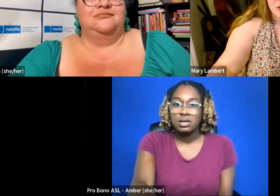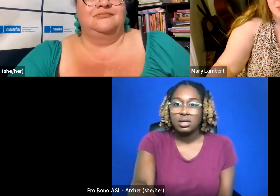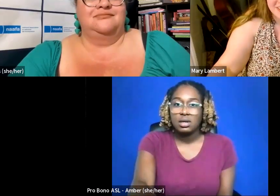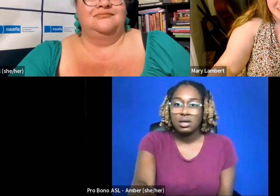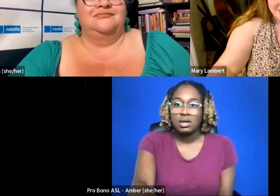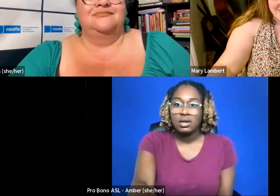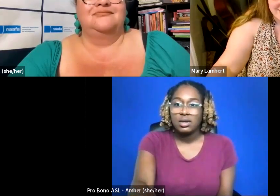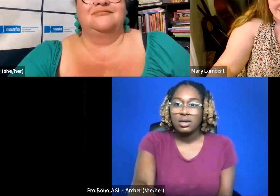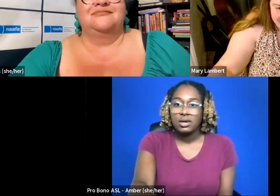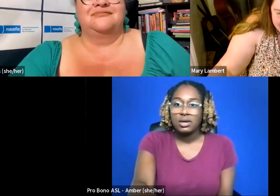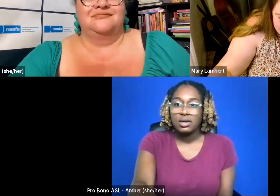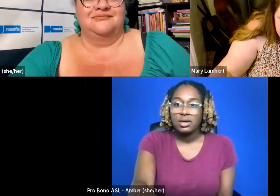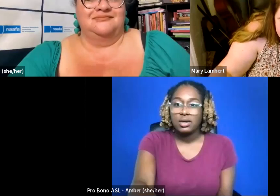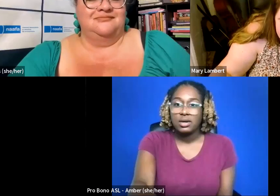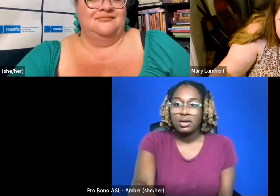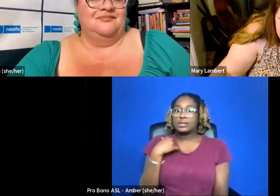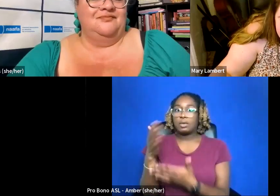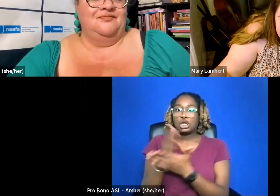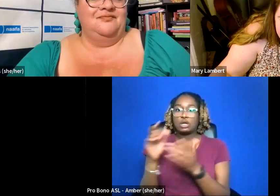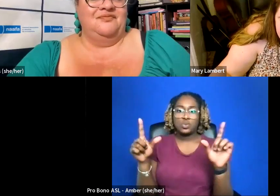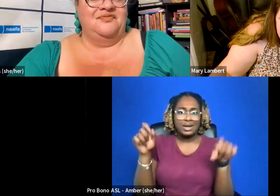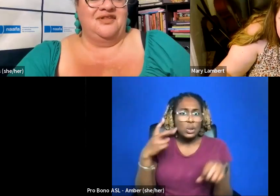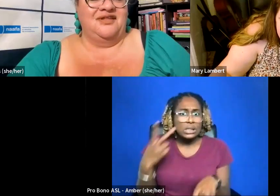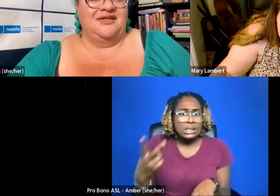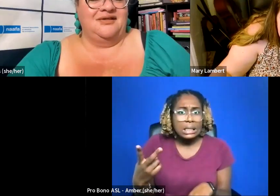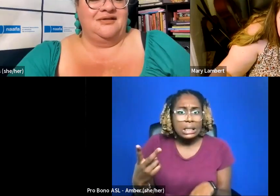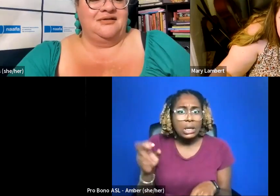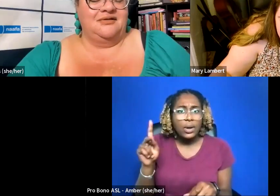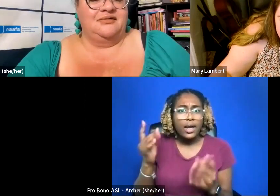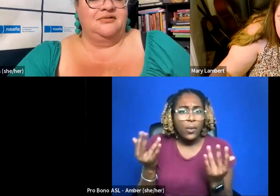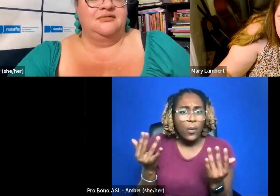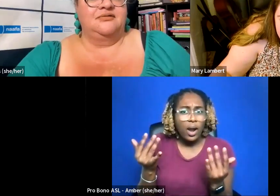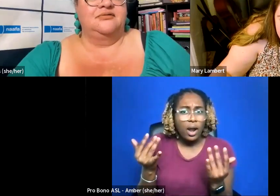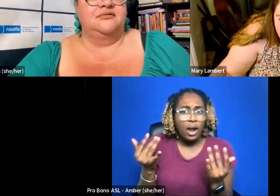Oops. Okay. I'm just going to do share sound.